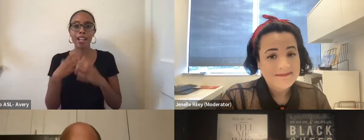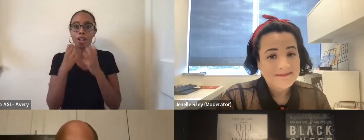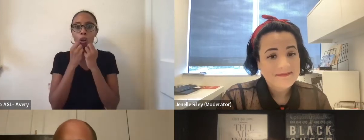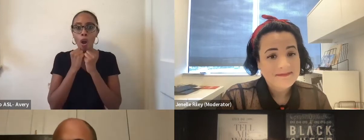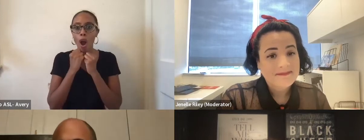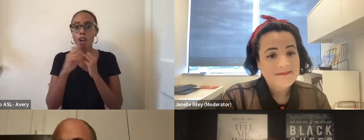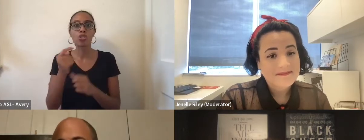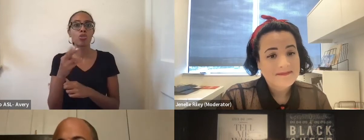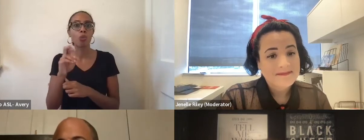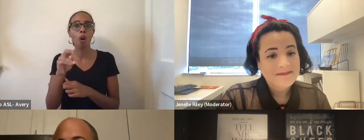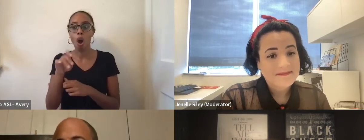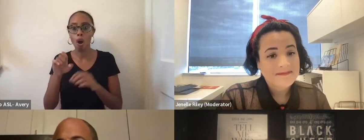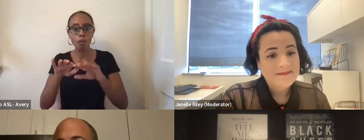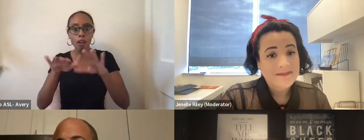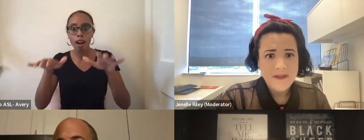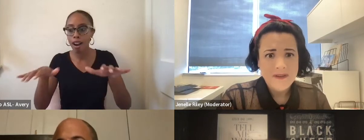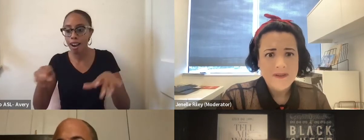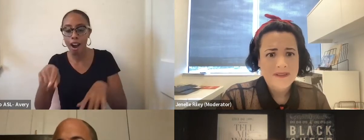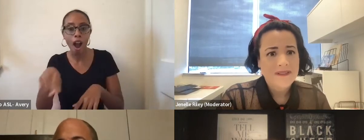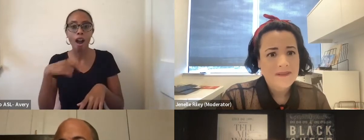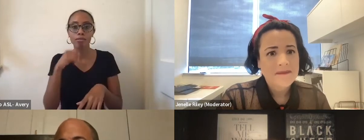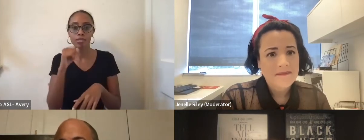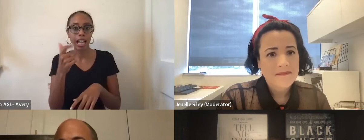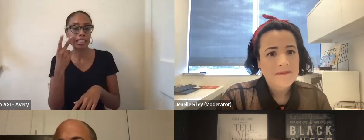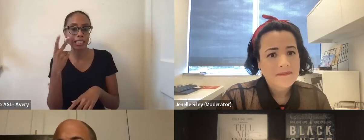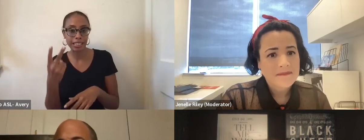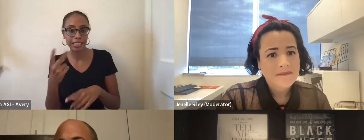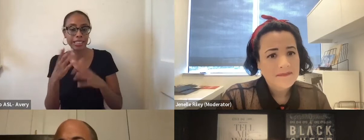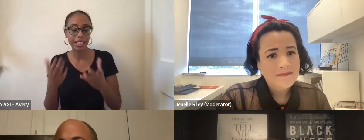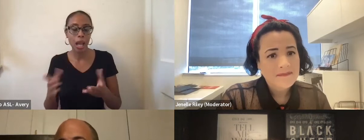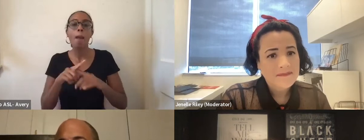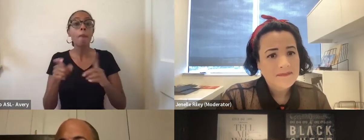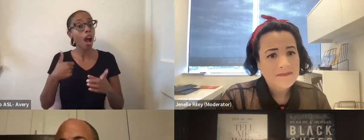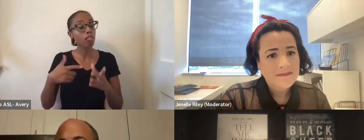And I think the fact was, for 25 or 16 or 17 years of her adult life when she was in the most public